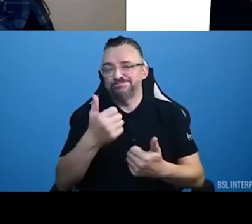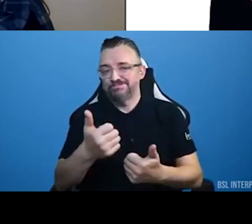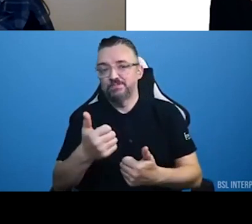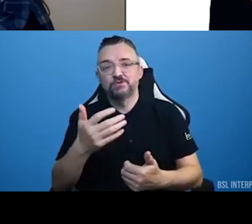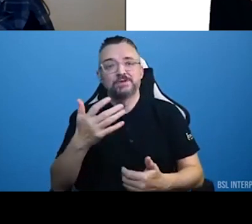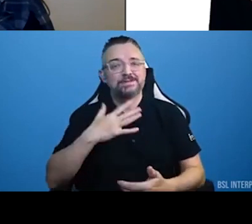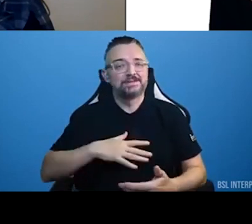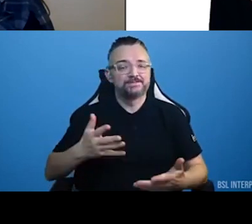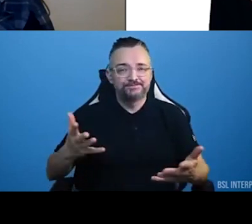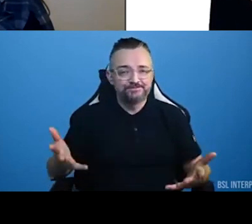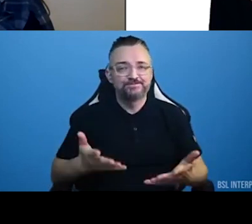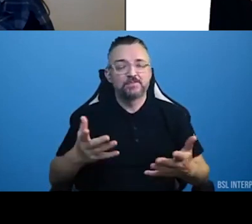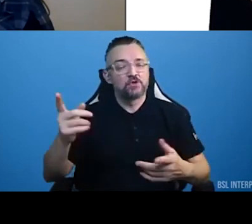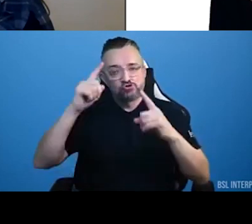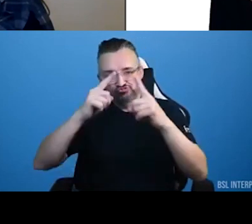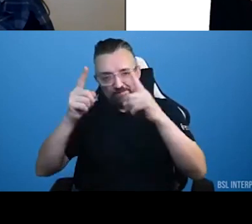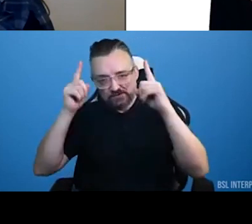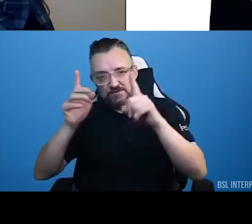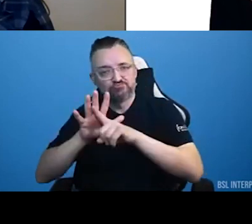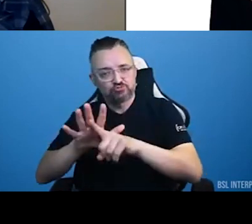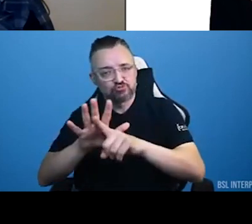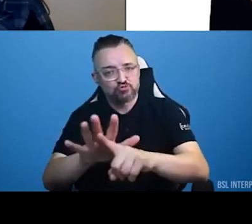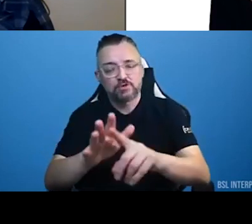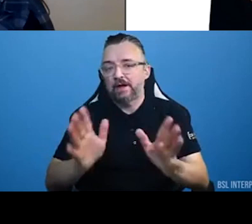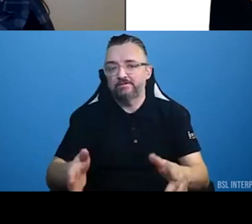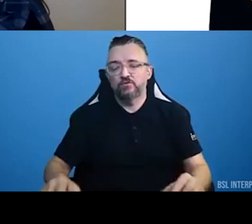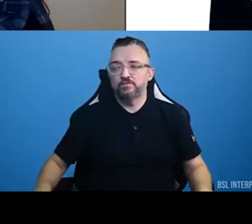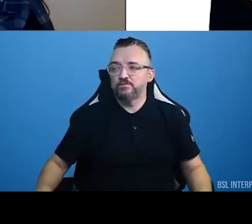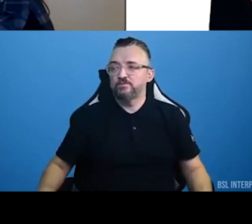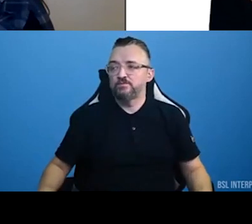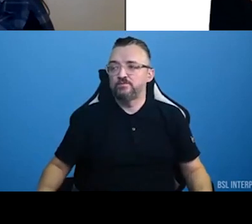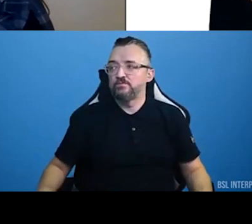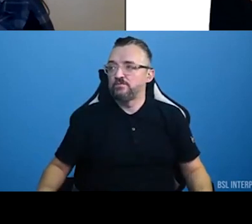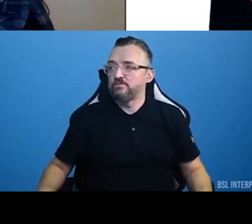by the universities as well, so yeah. Good, thank you.